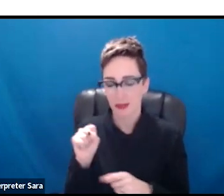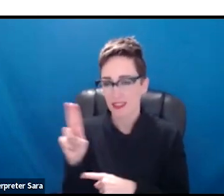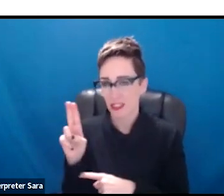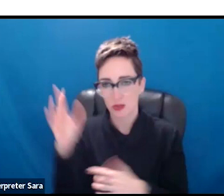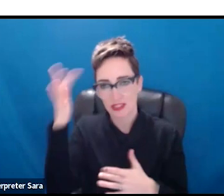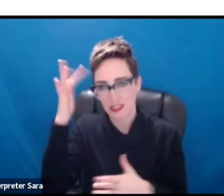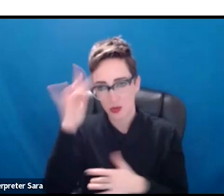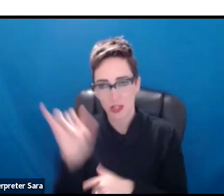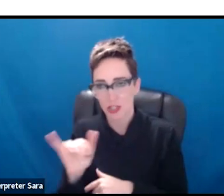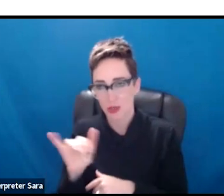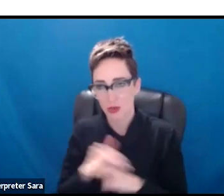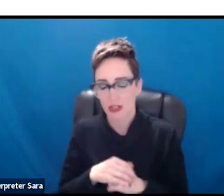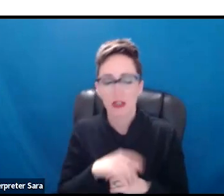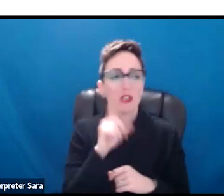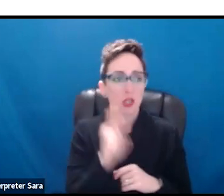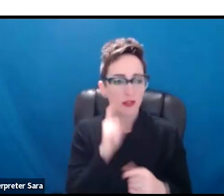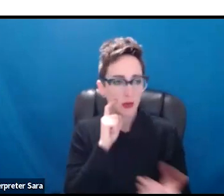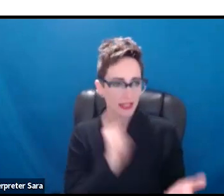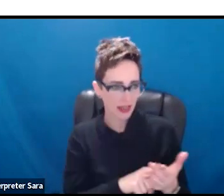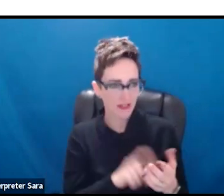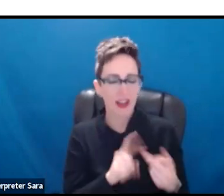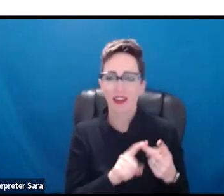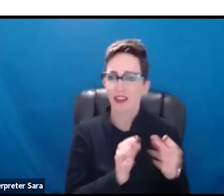This needs to be identified, articulated and promoted